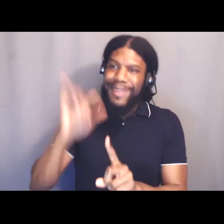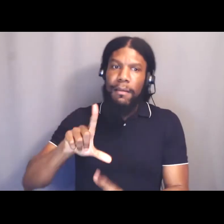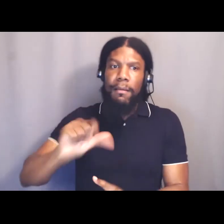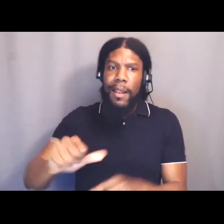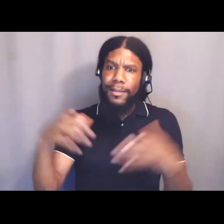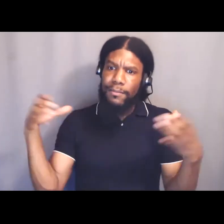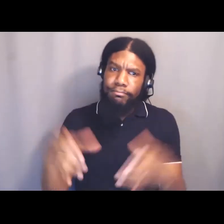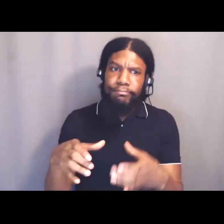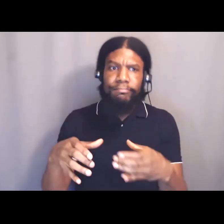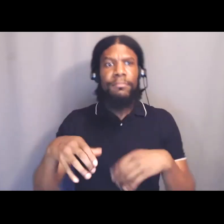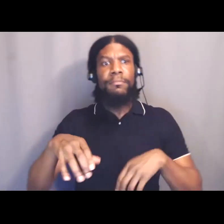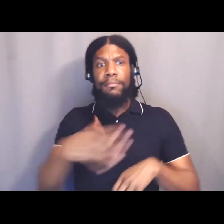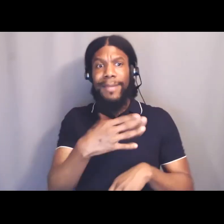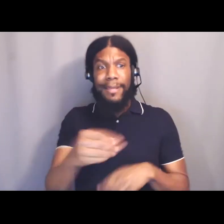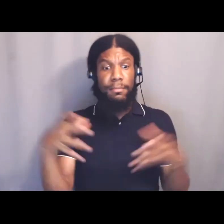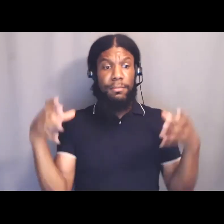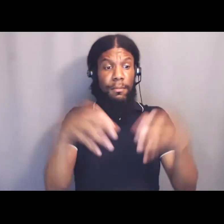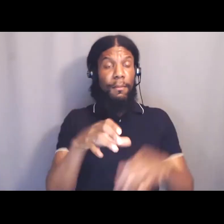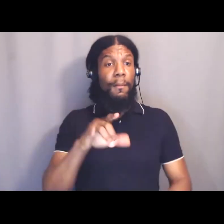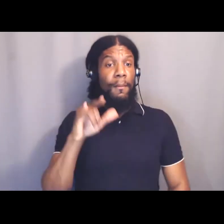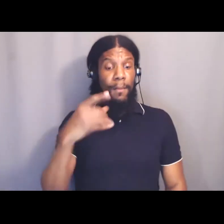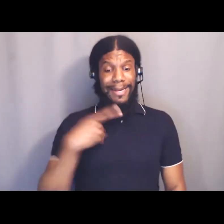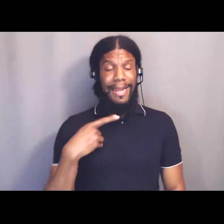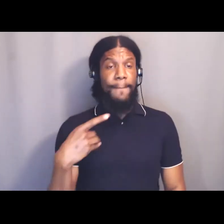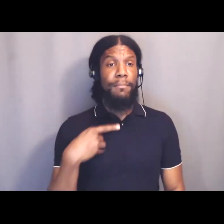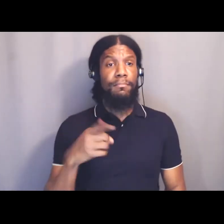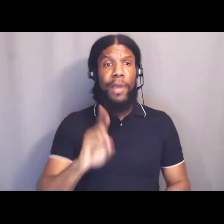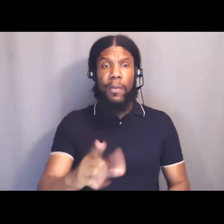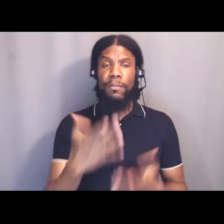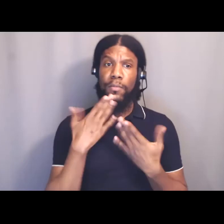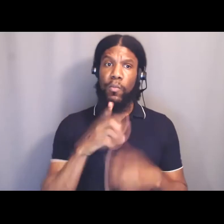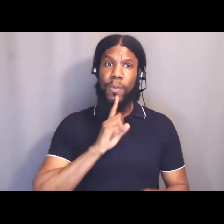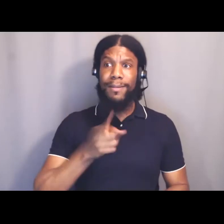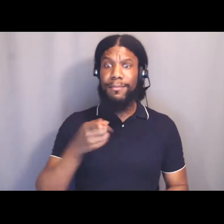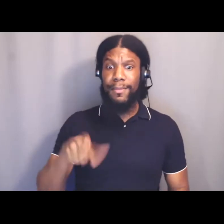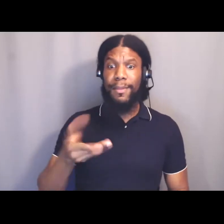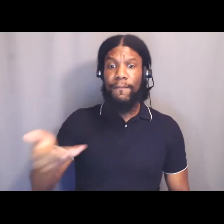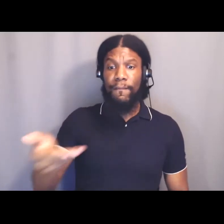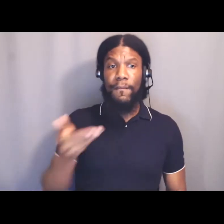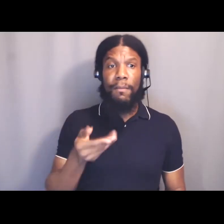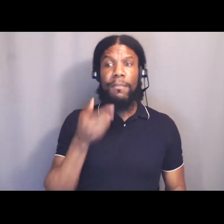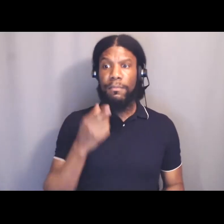In Minneapolis, I was grateful to have been invited to Minneapolis by George Floyd's family.